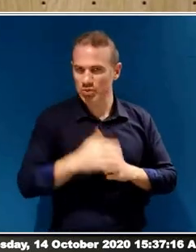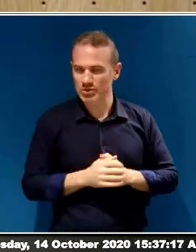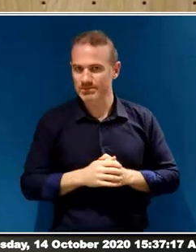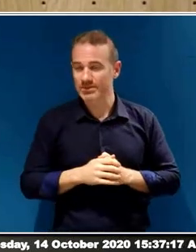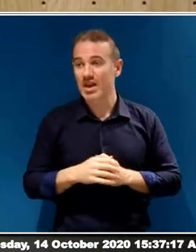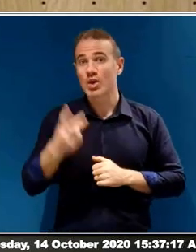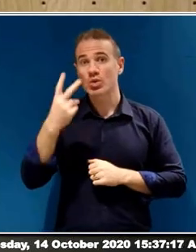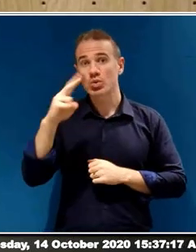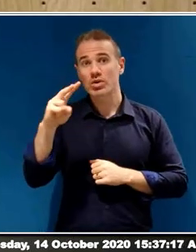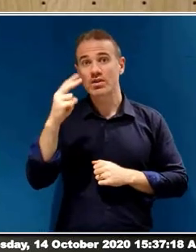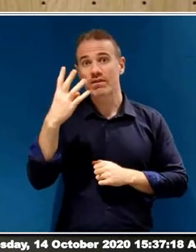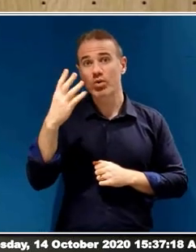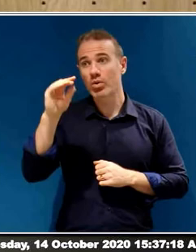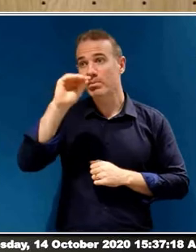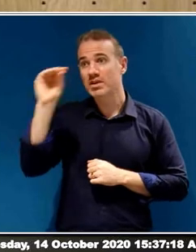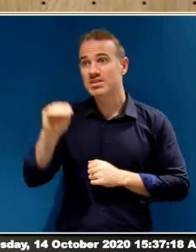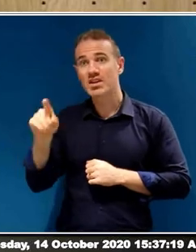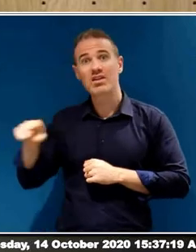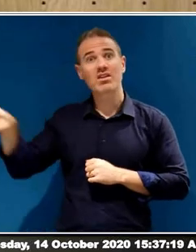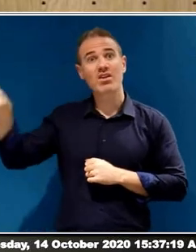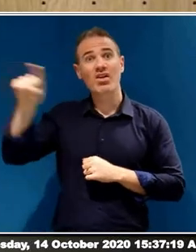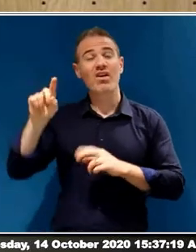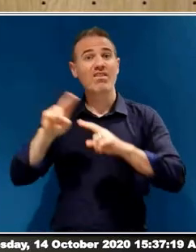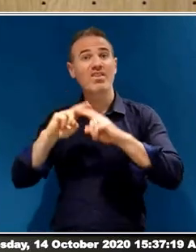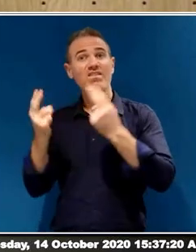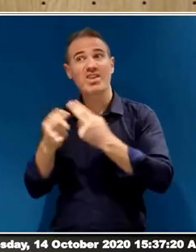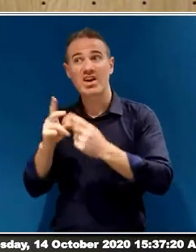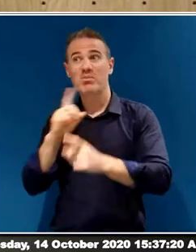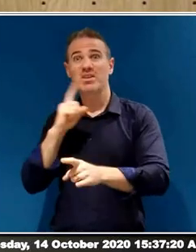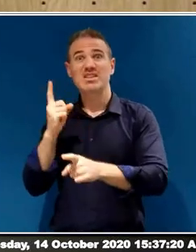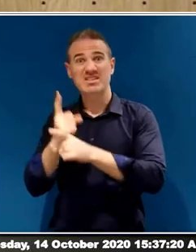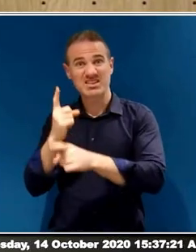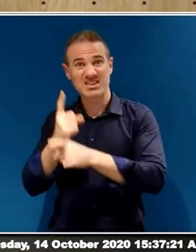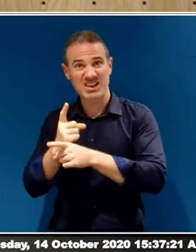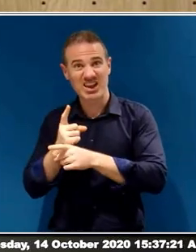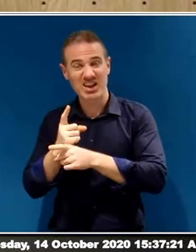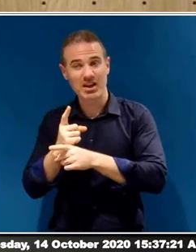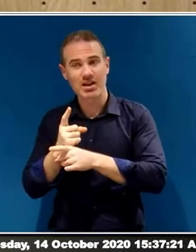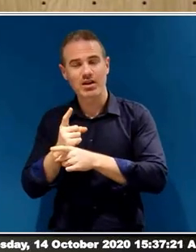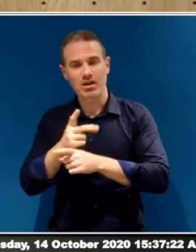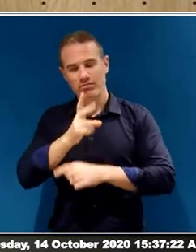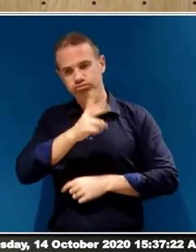was regularly sent home from school for behaviours that they would describe as minor.